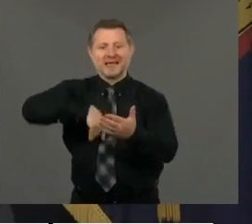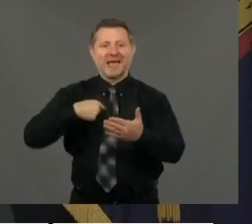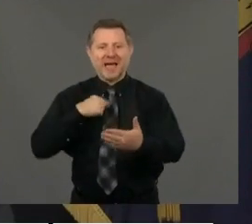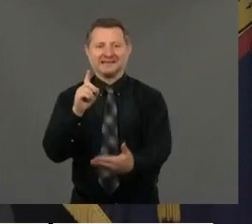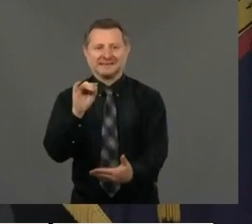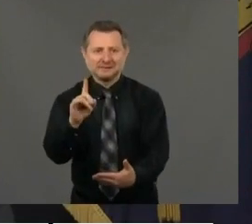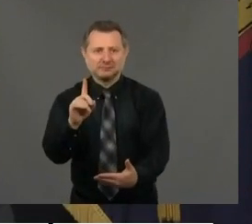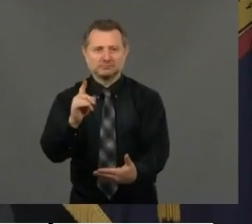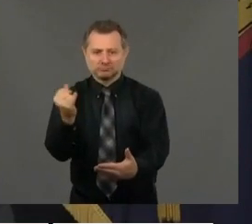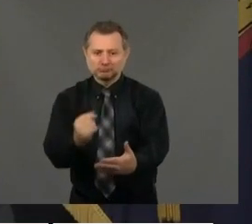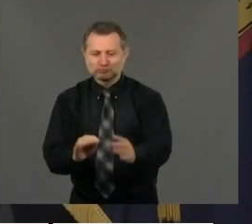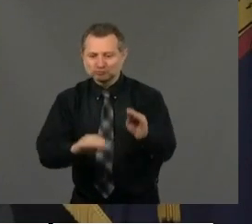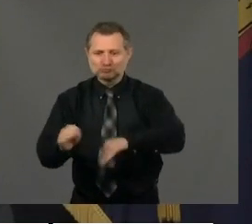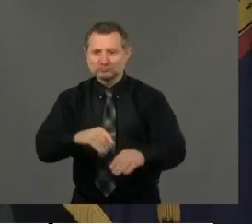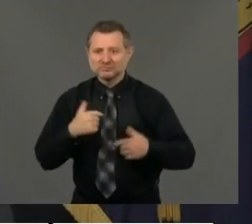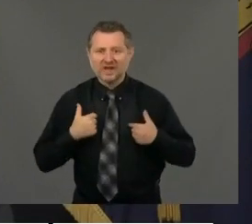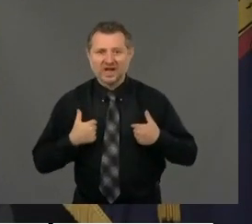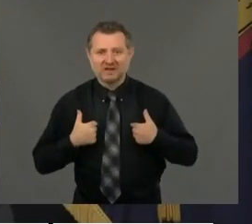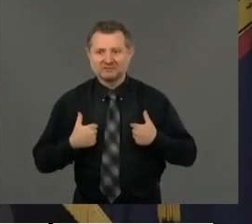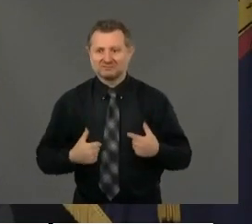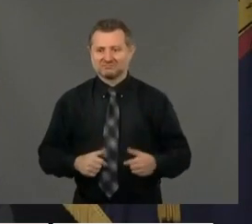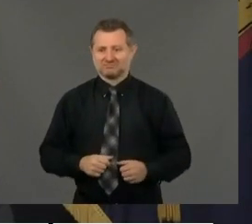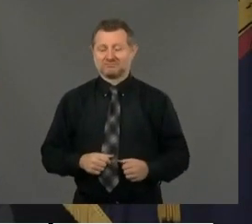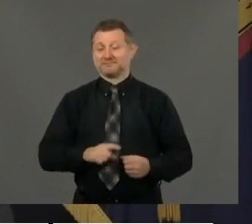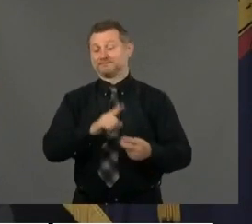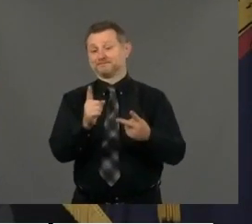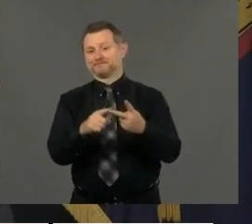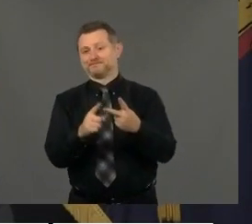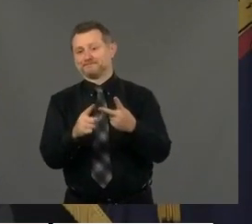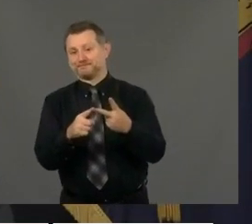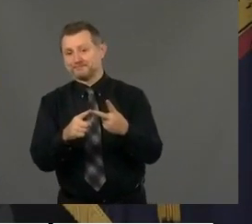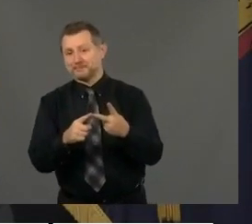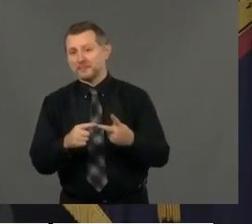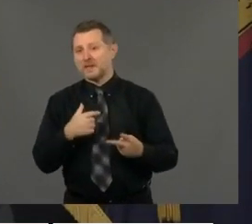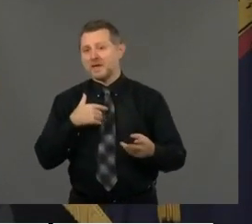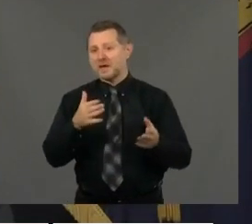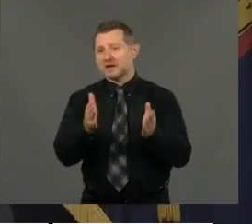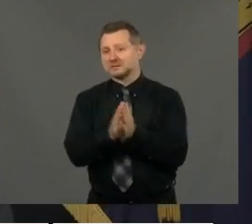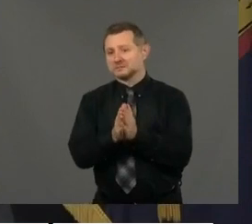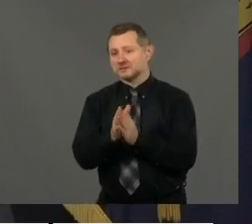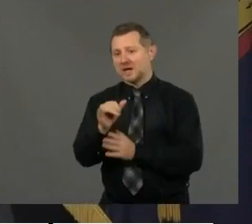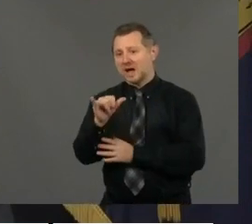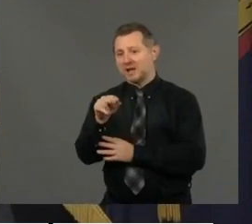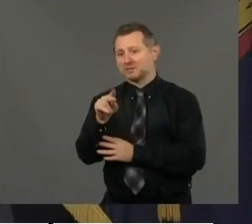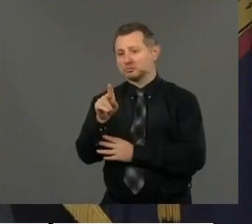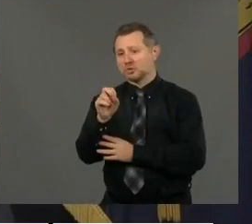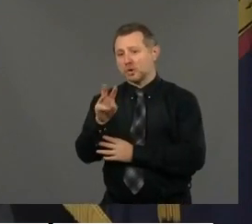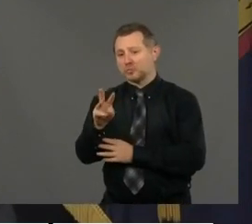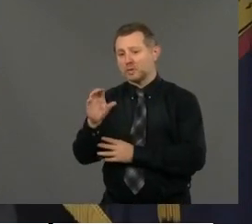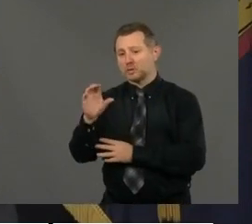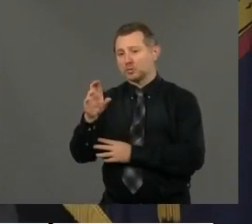THINK IT WAS PERSONALLY DEROGATORY AND HOSTILE. SO YES, I SAY I DECIDED BECAUSE